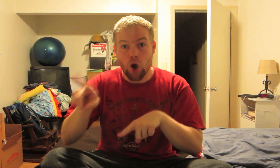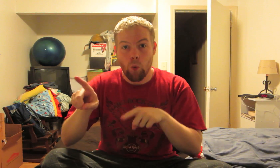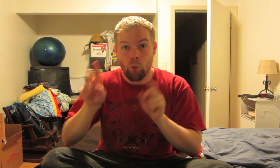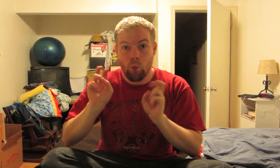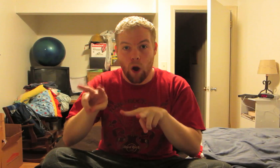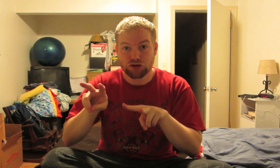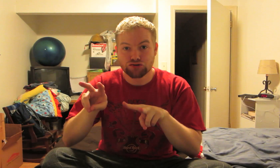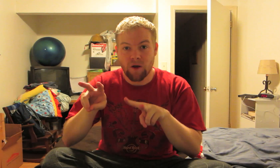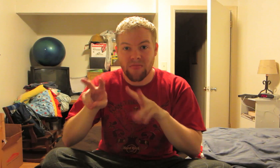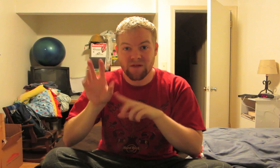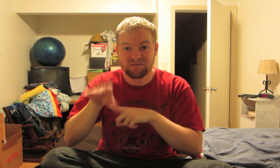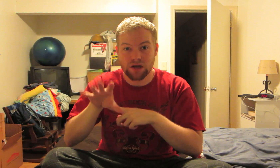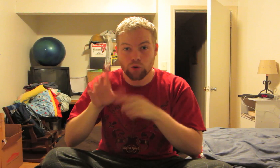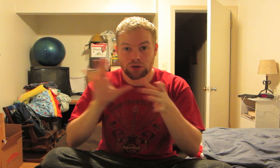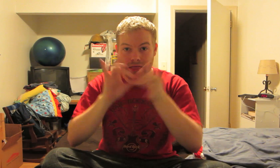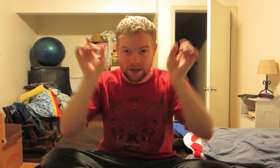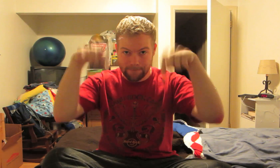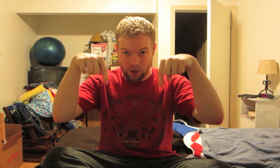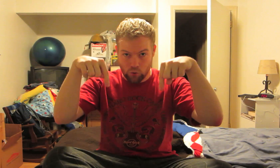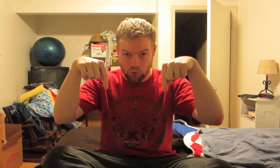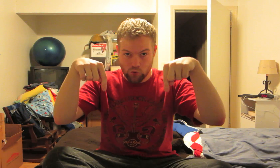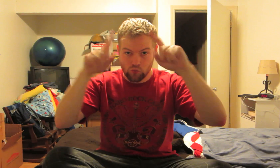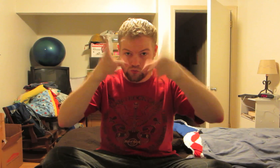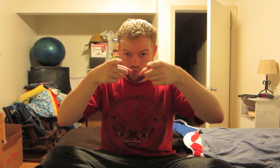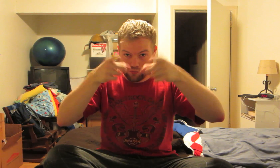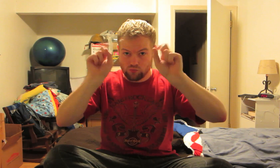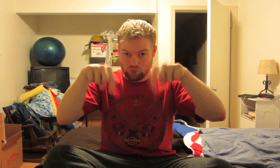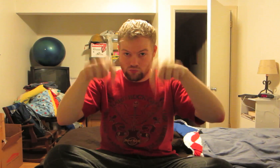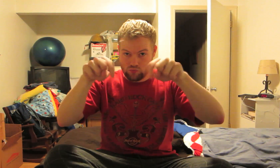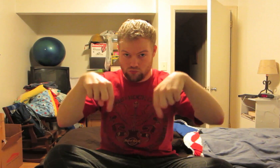Go watch the videos! Links below. Go go go.